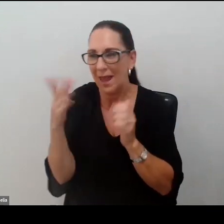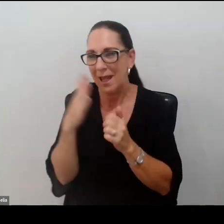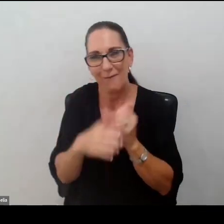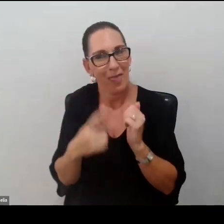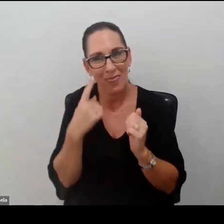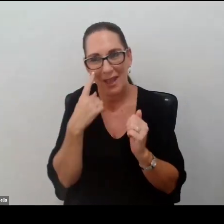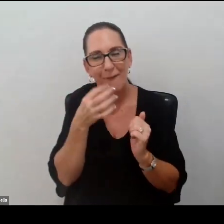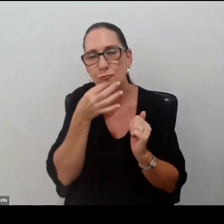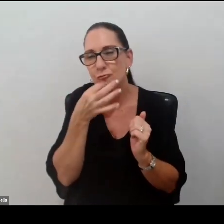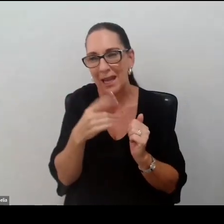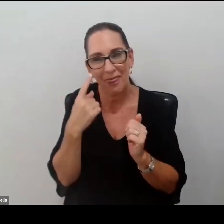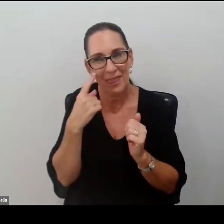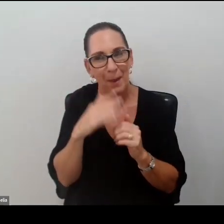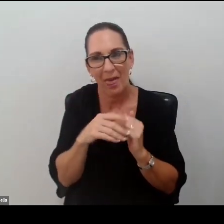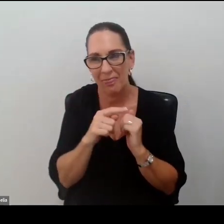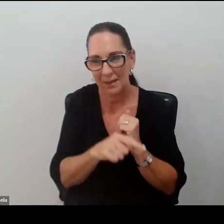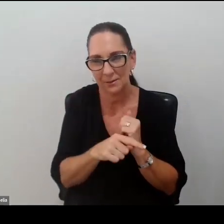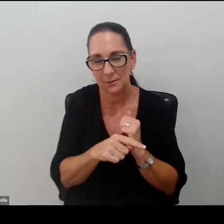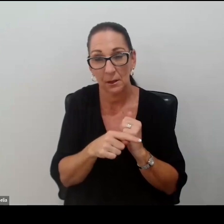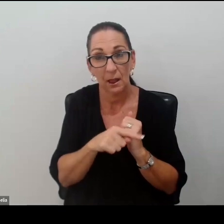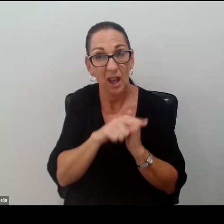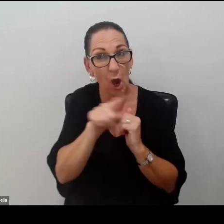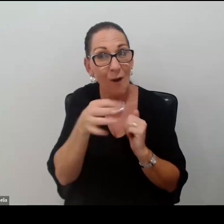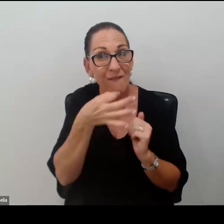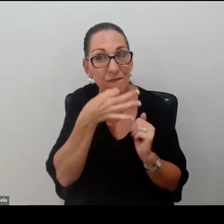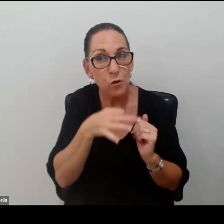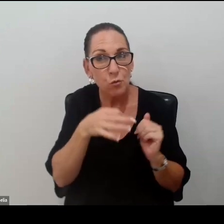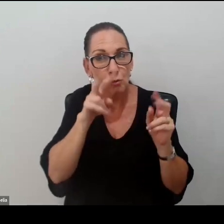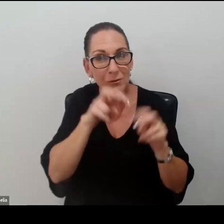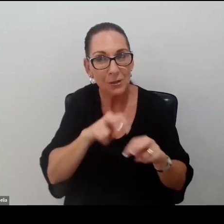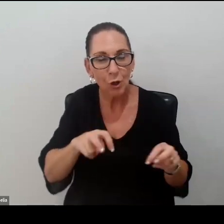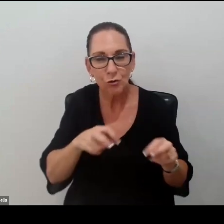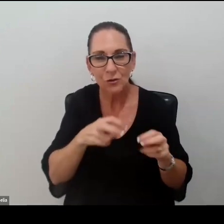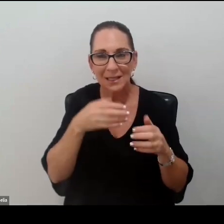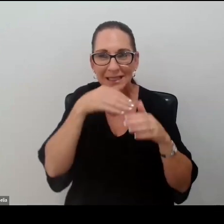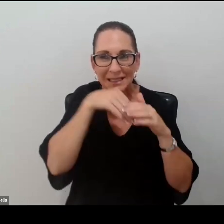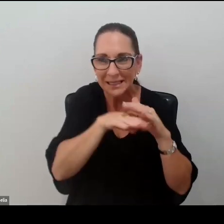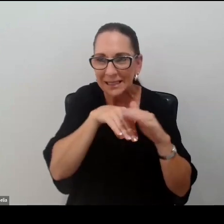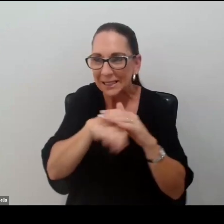Also, that very few researchers venture into group homes to speak with people with disability,